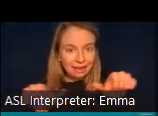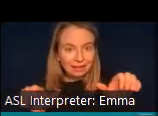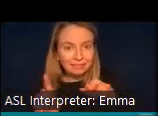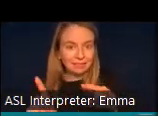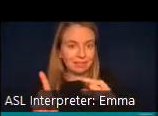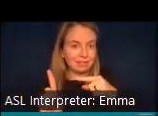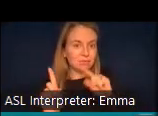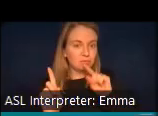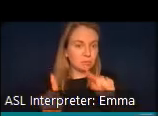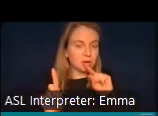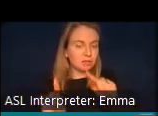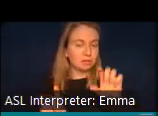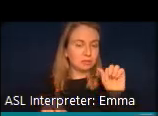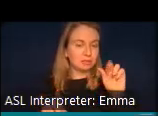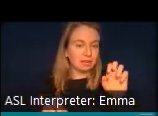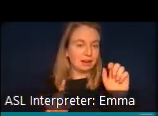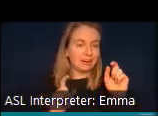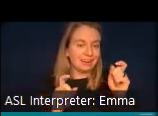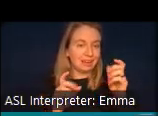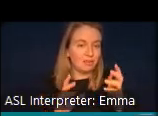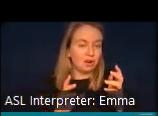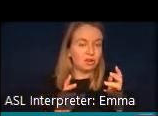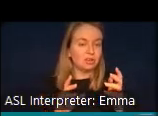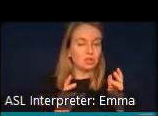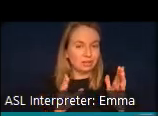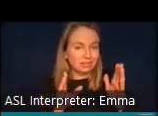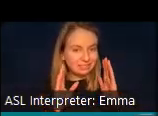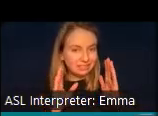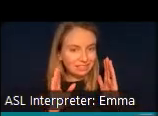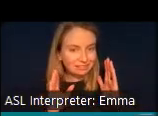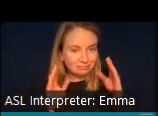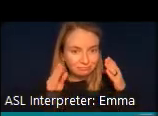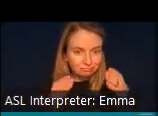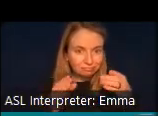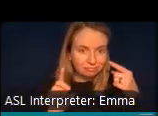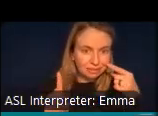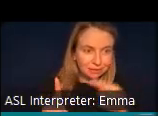to caregivers who are attentive and engaged to him. So the